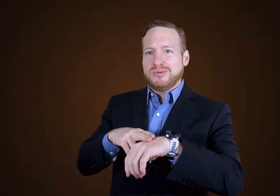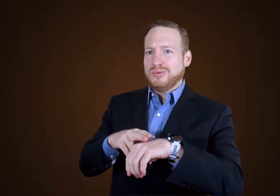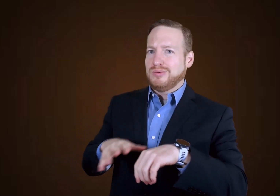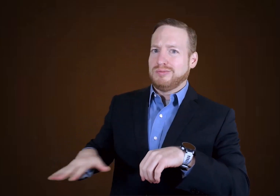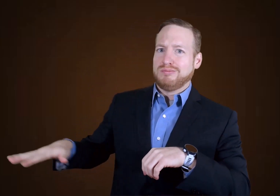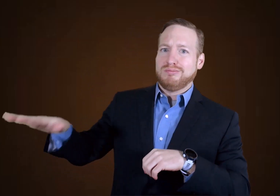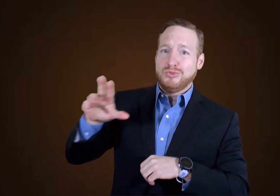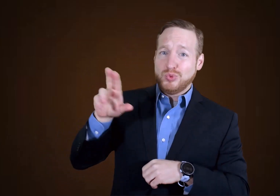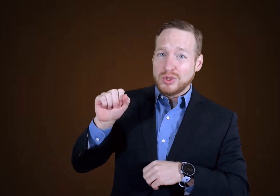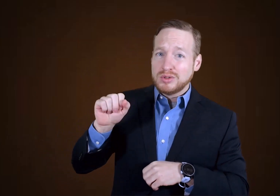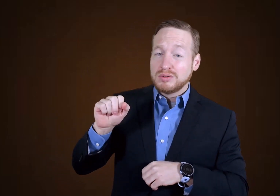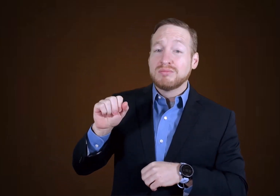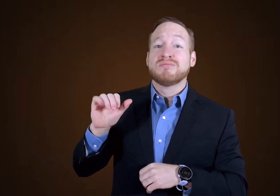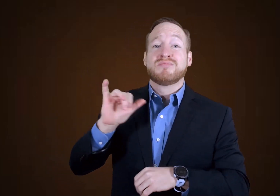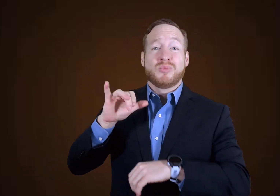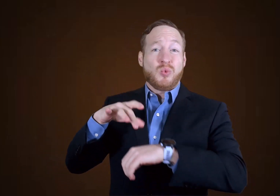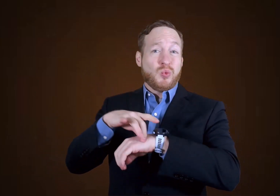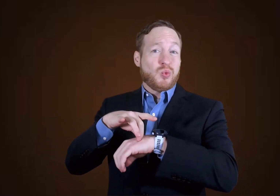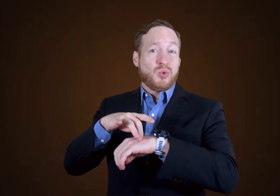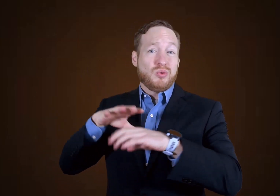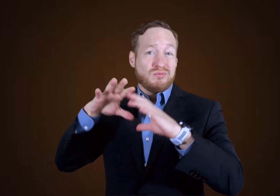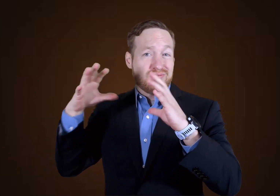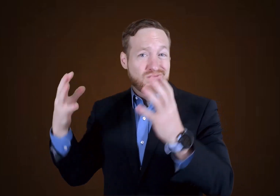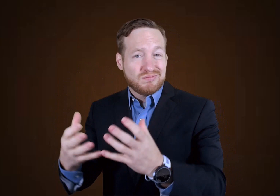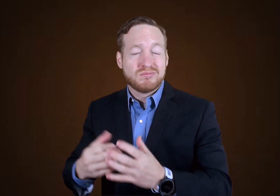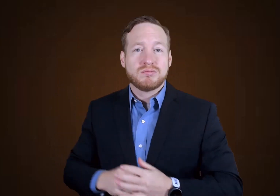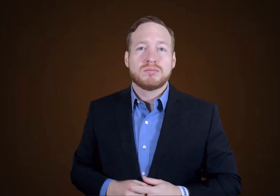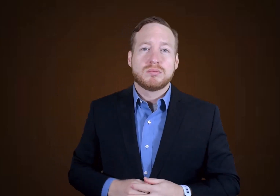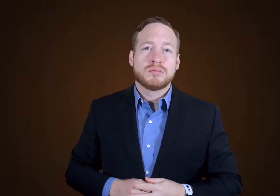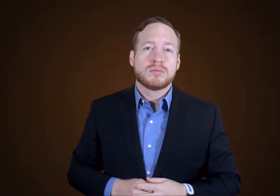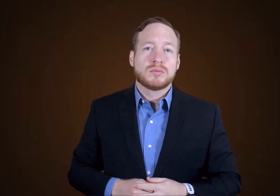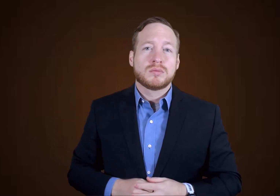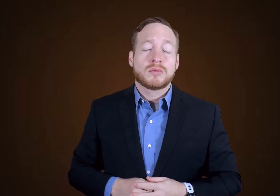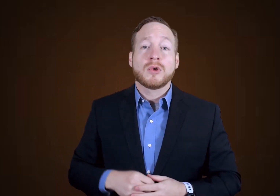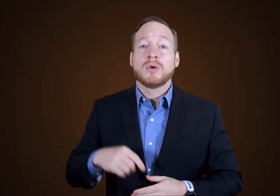not only in Rhode Island but for the entire country and in fact for the entire world